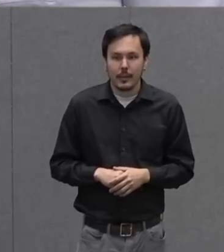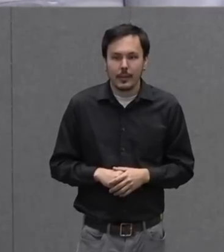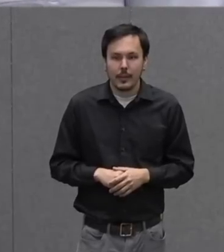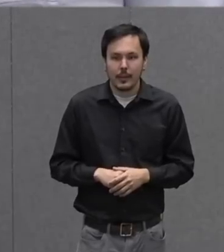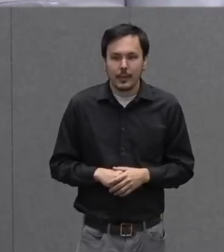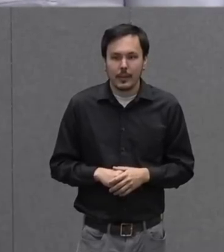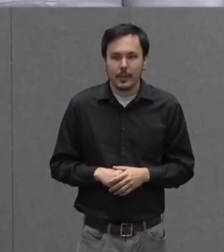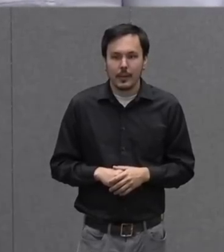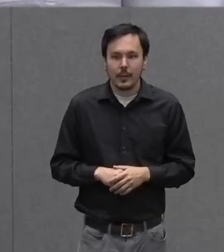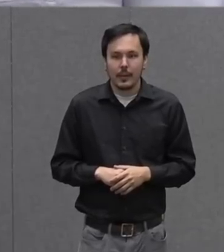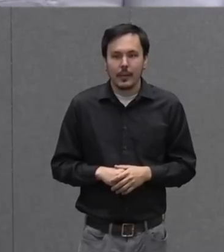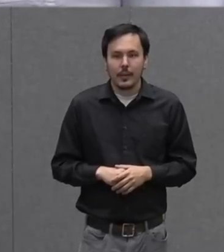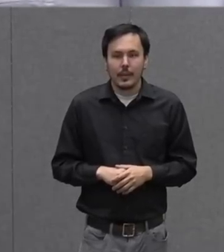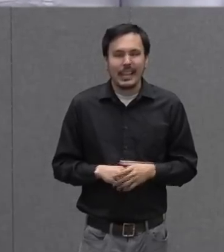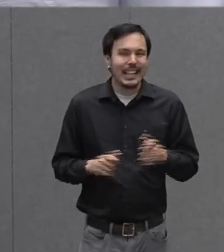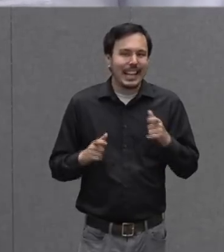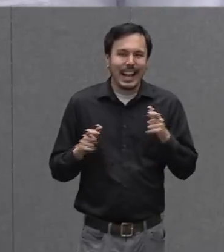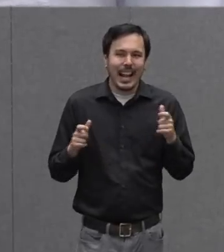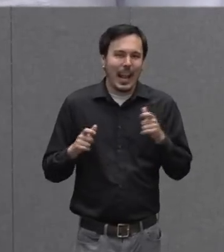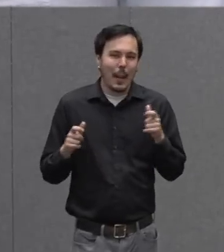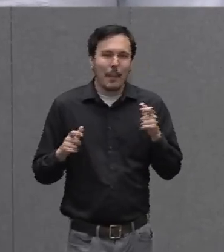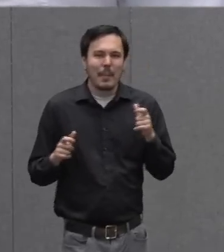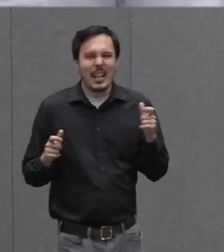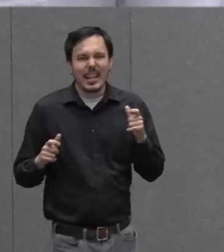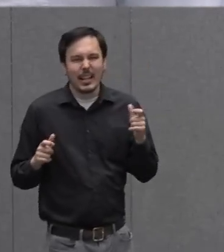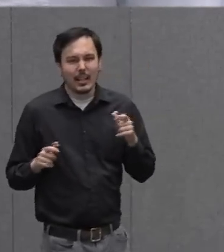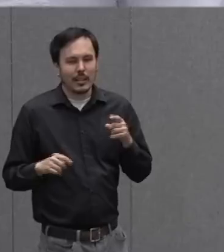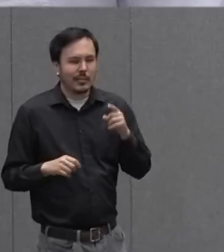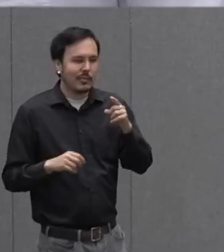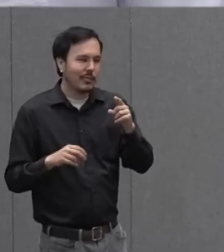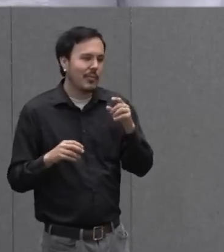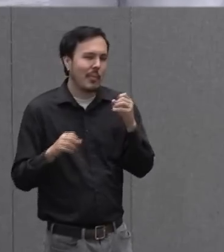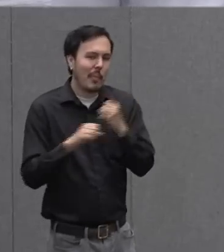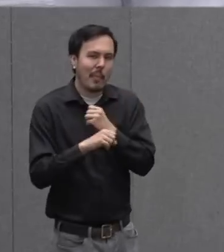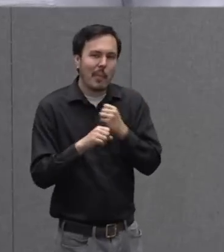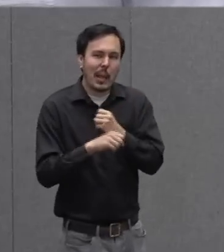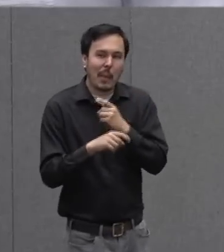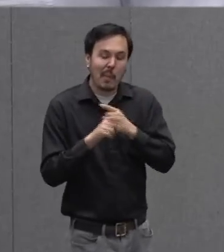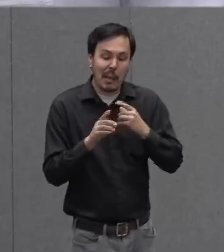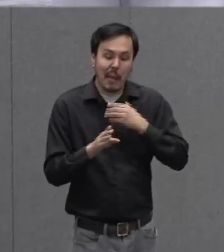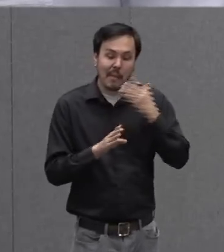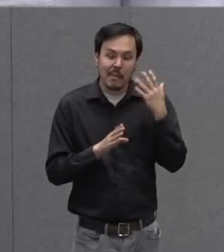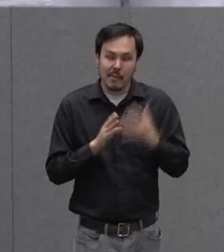An epic and legendary battle ensued, but ultimately Rock was victorious.